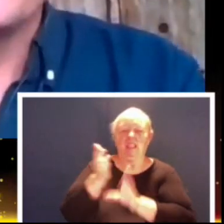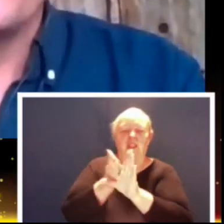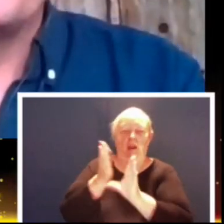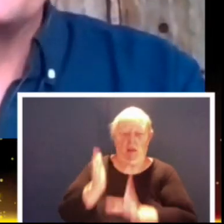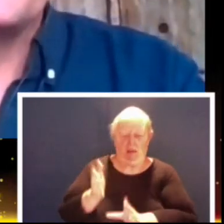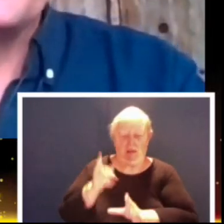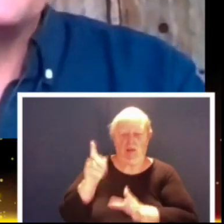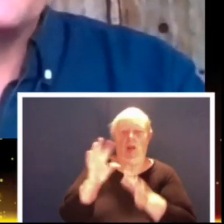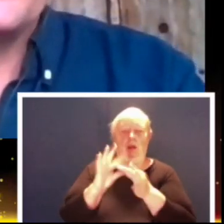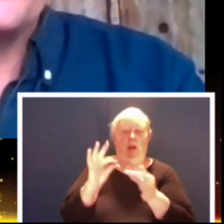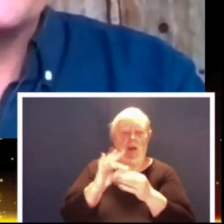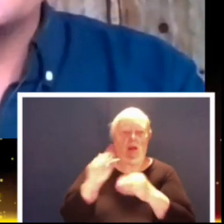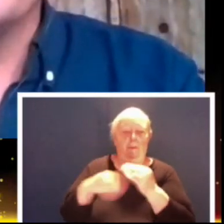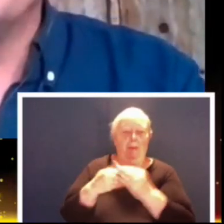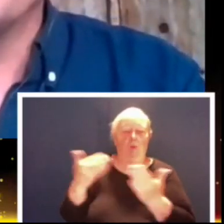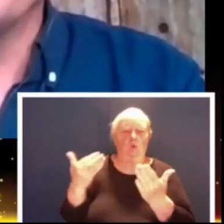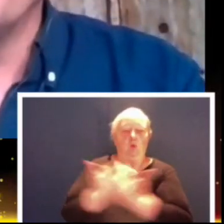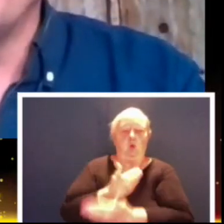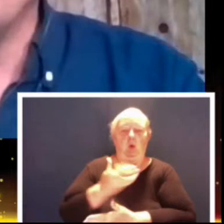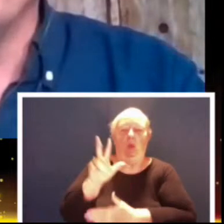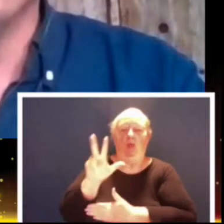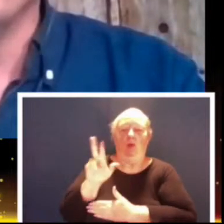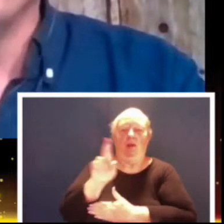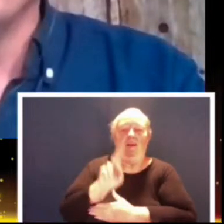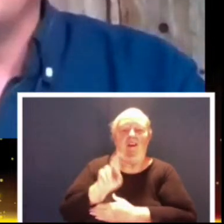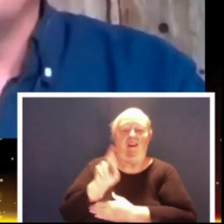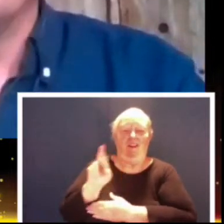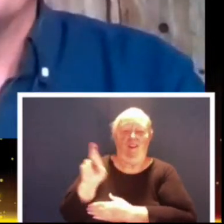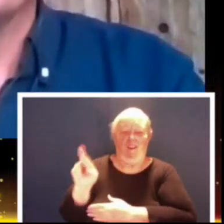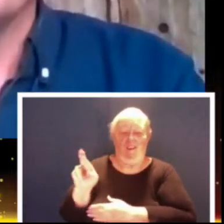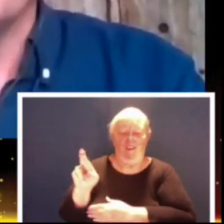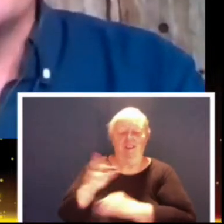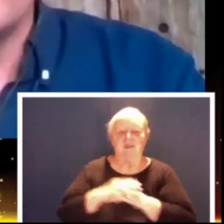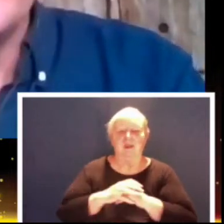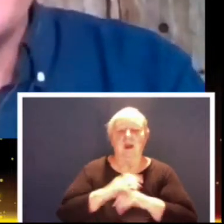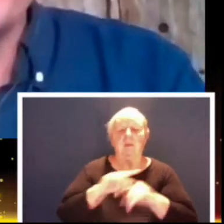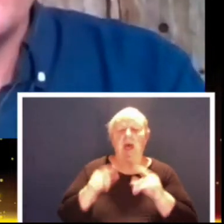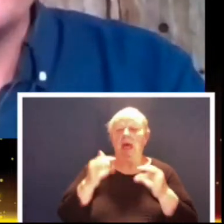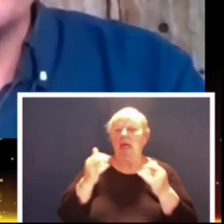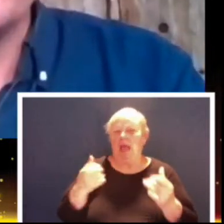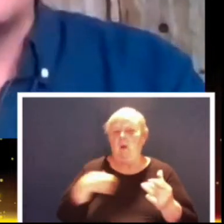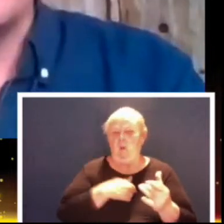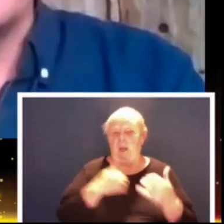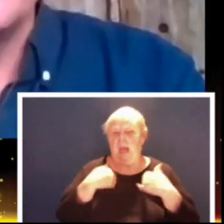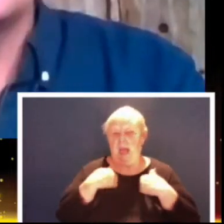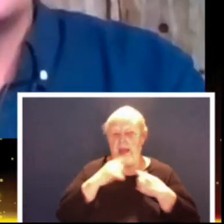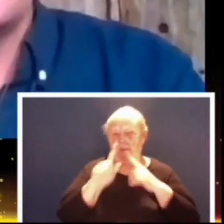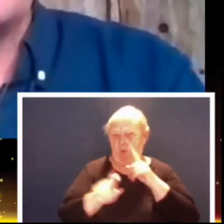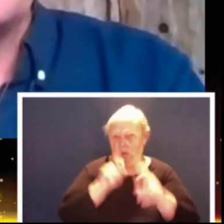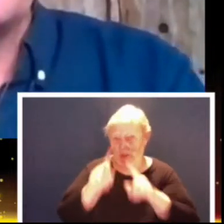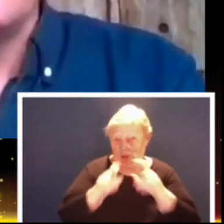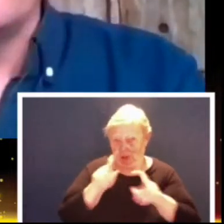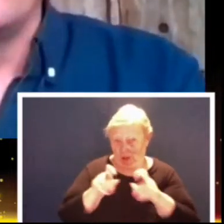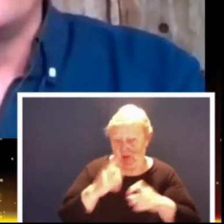So we'll be turning to those in just a moment. But one last question on this topic.